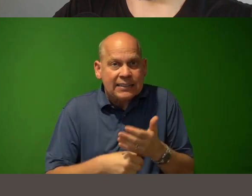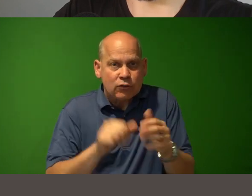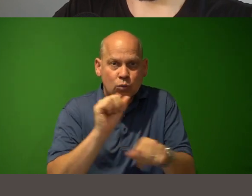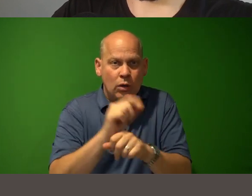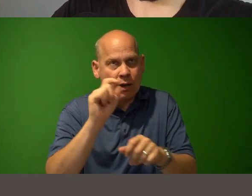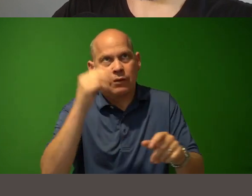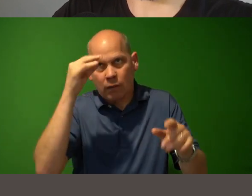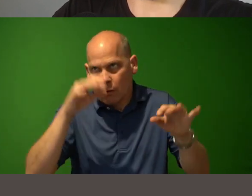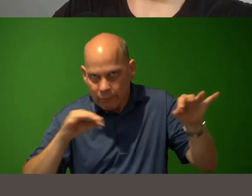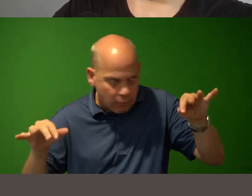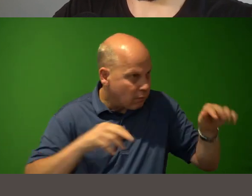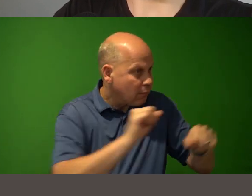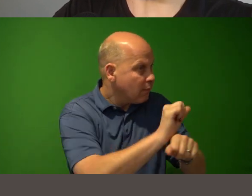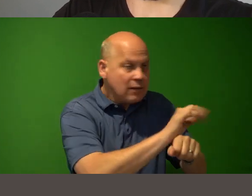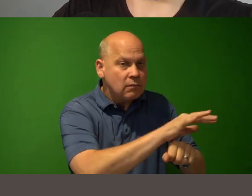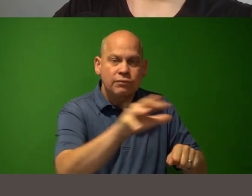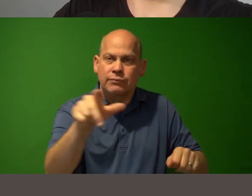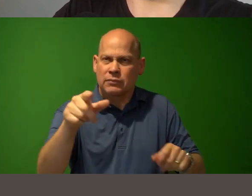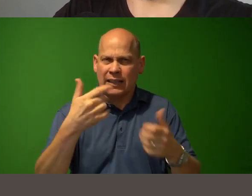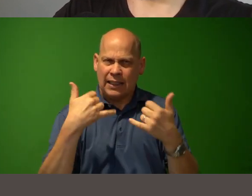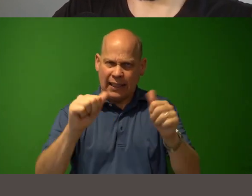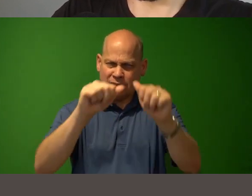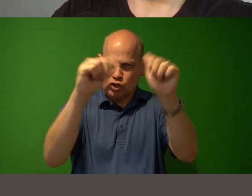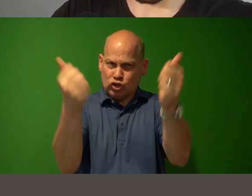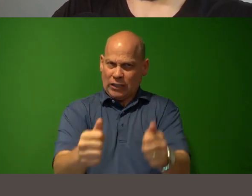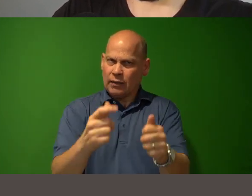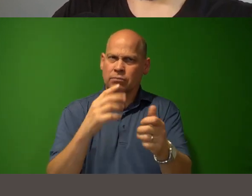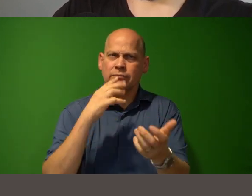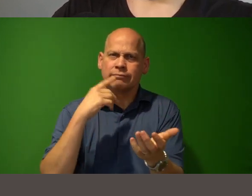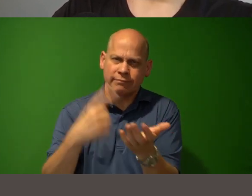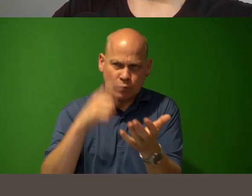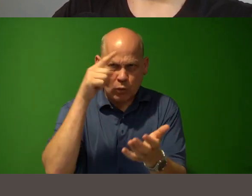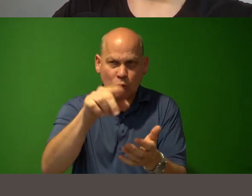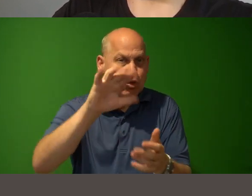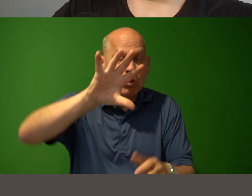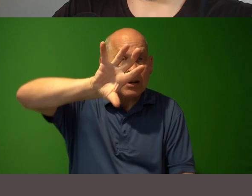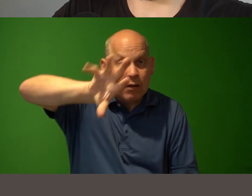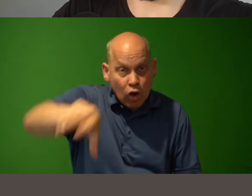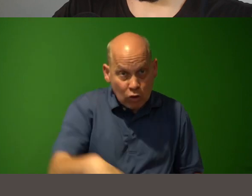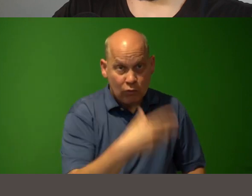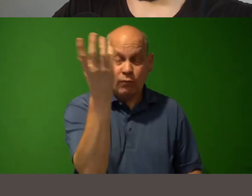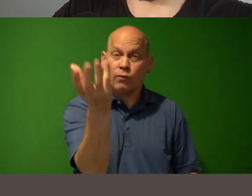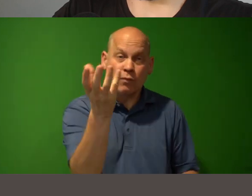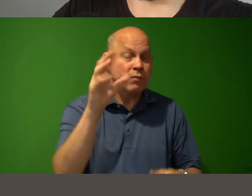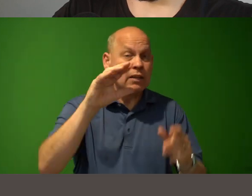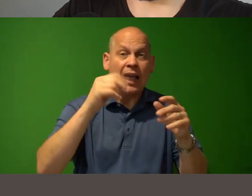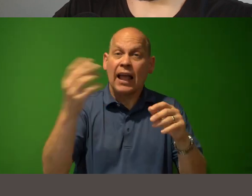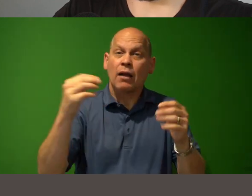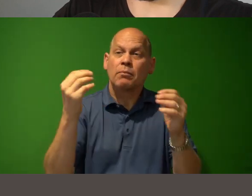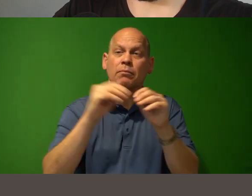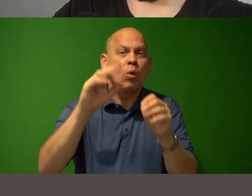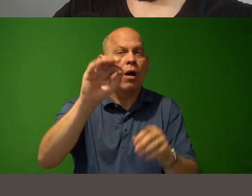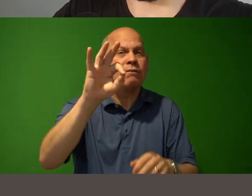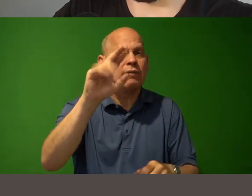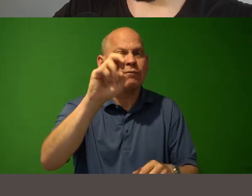And just let the shape through the talking for you. And of course, you can invert it and go into a more of a funnel approach.